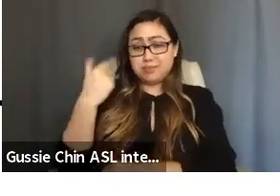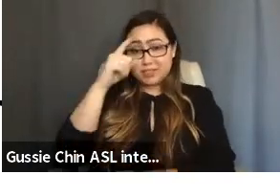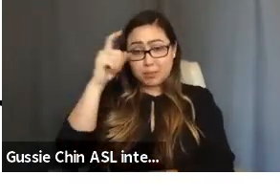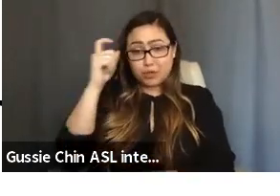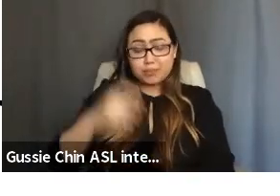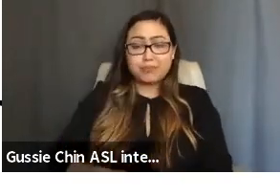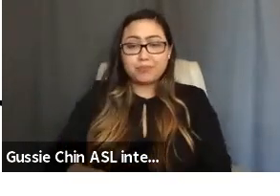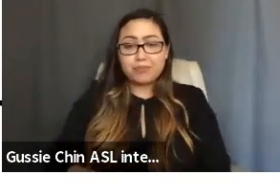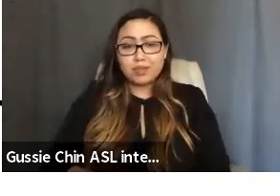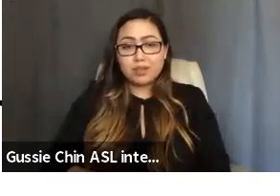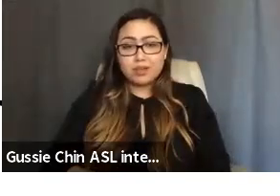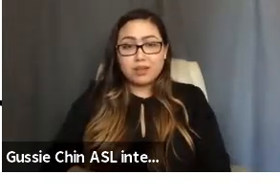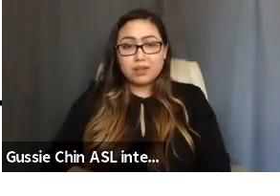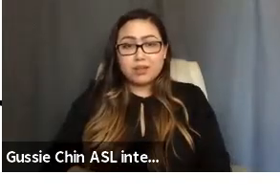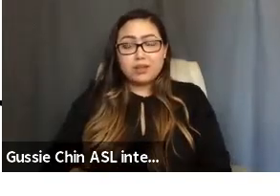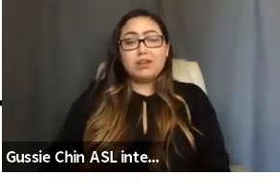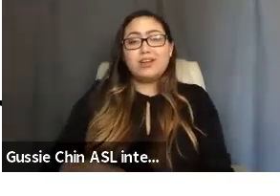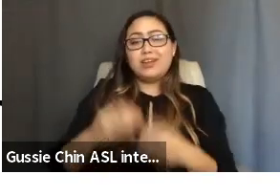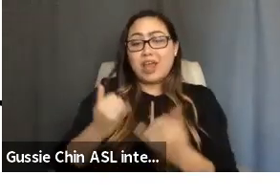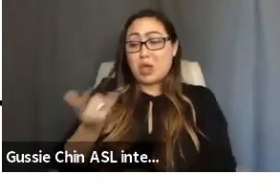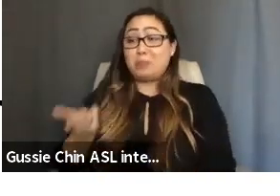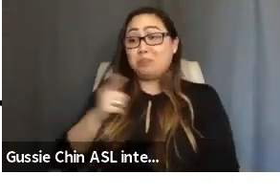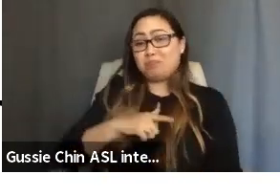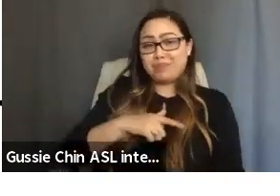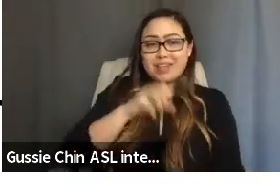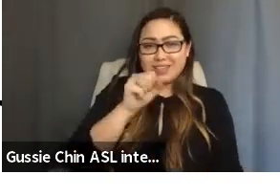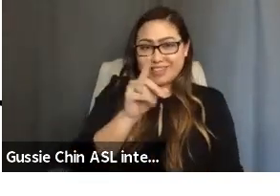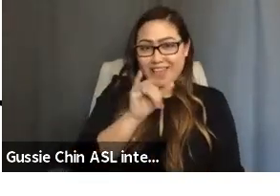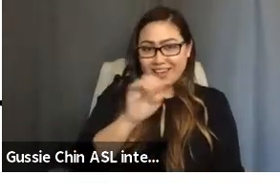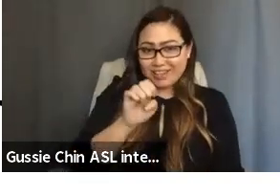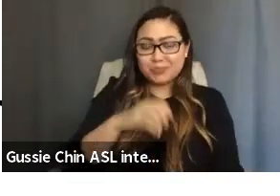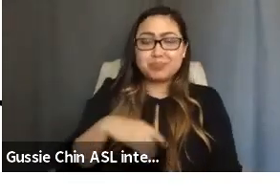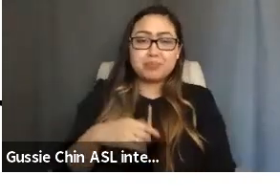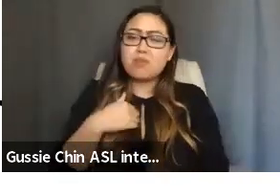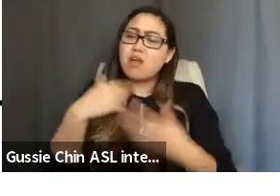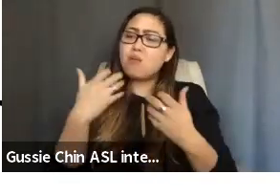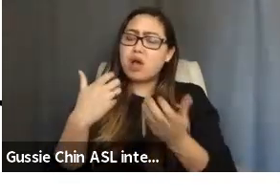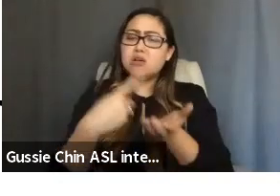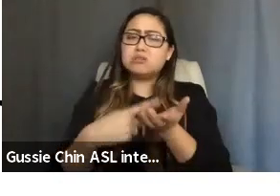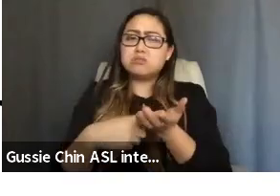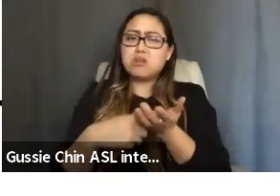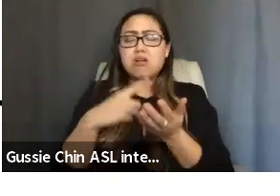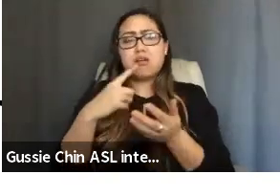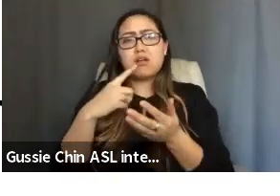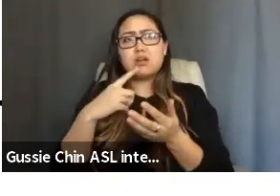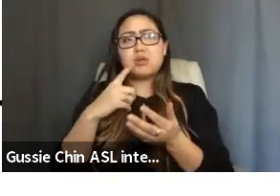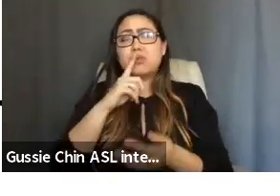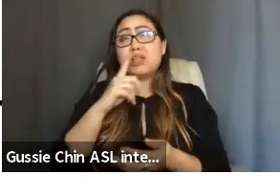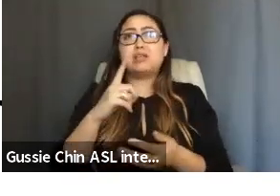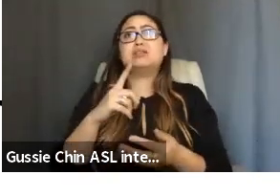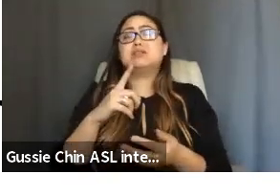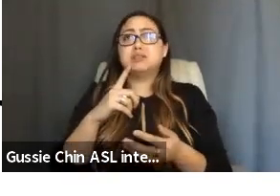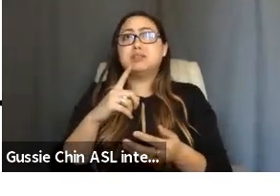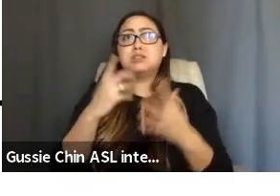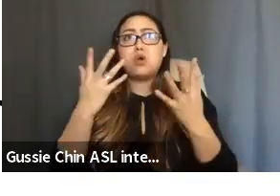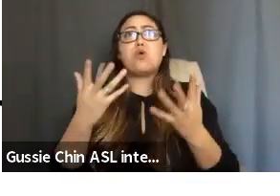This is Sadie. Back to me. I want to talk about the it's a lot. When we think about resources,